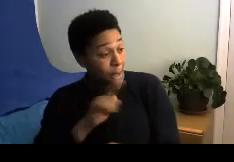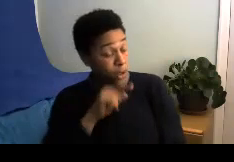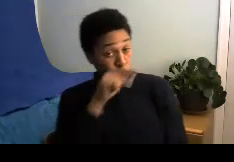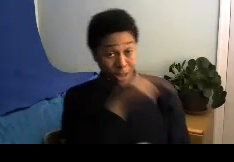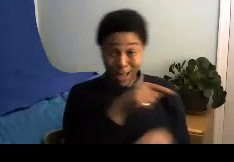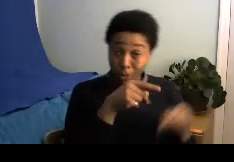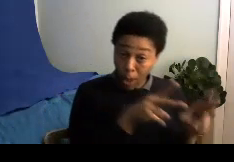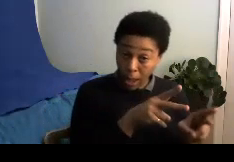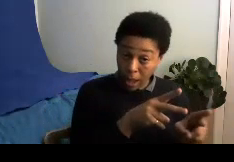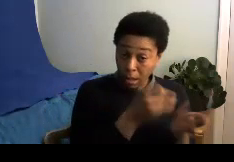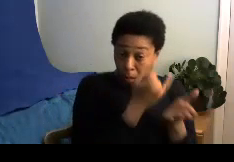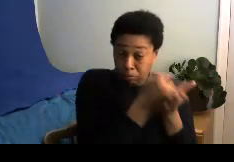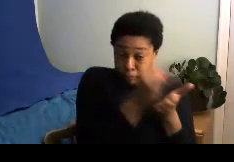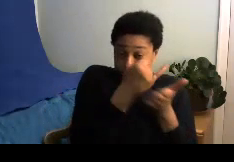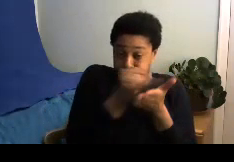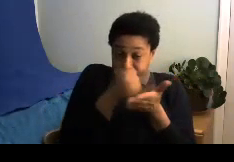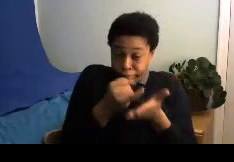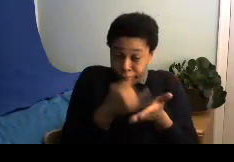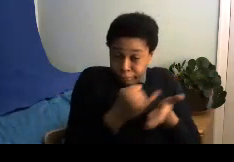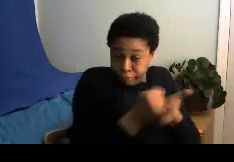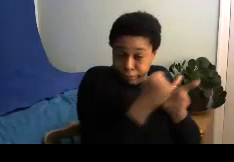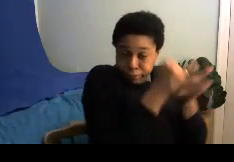where I come from, I come from that sort of closed mindedness.